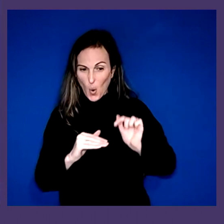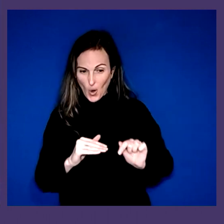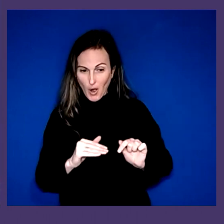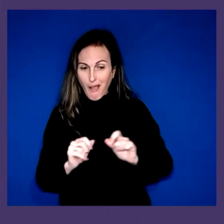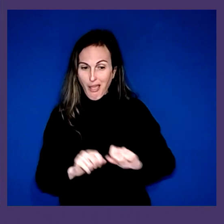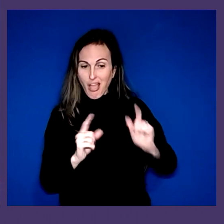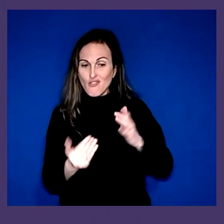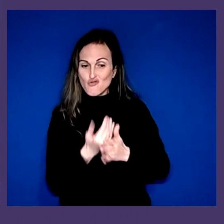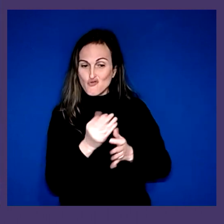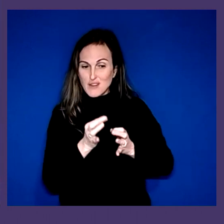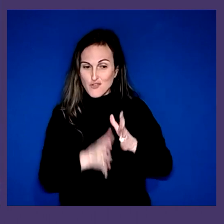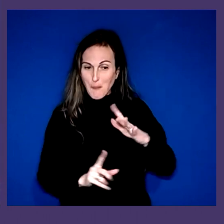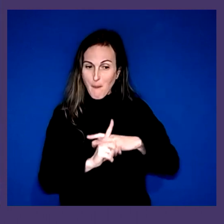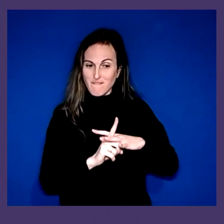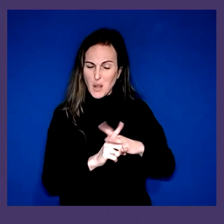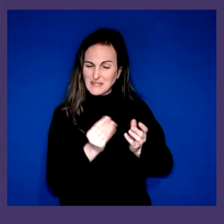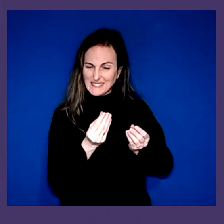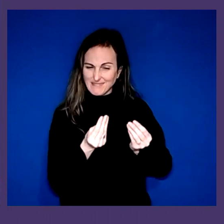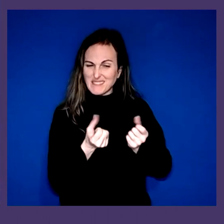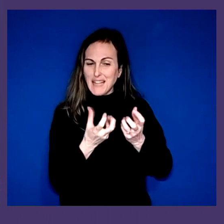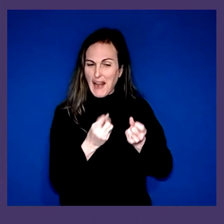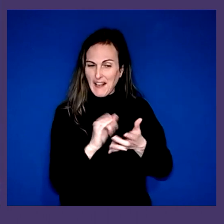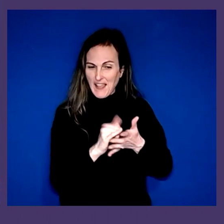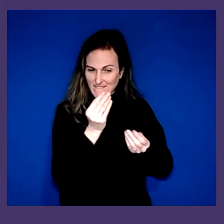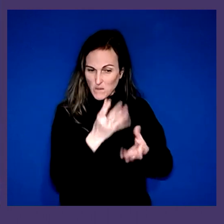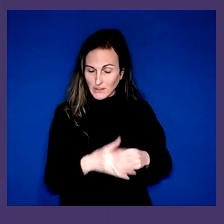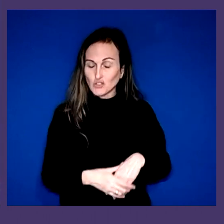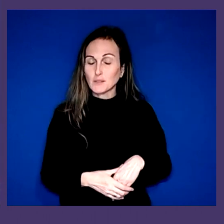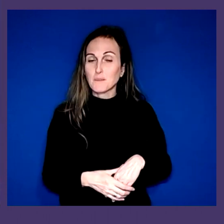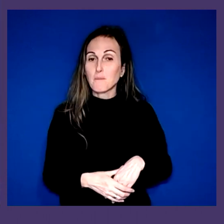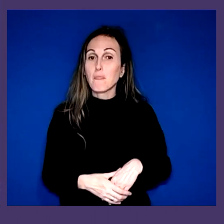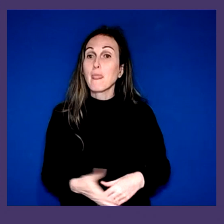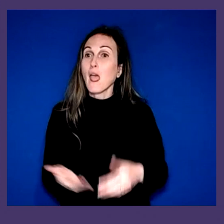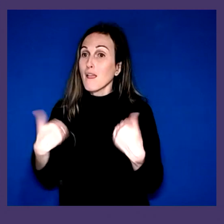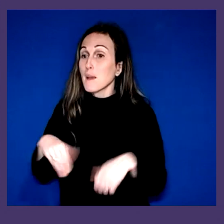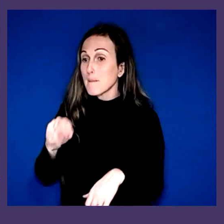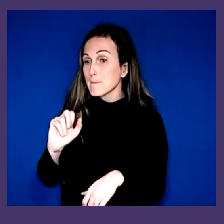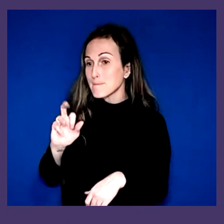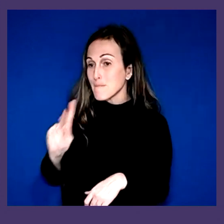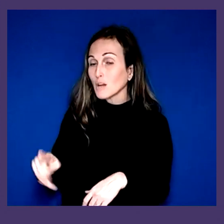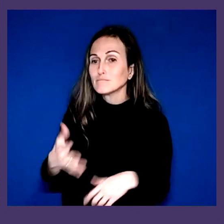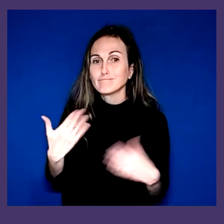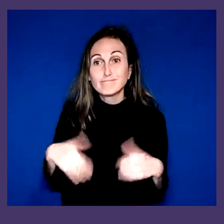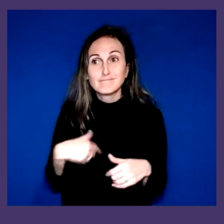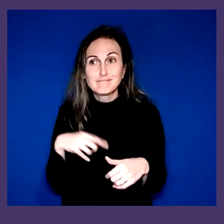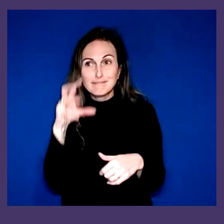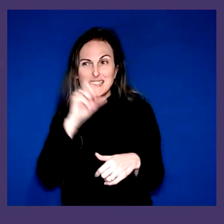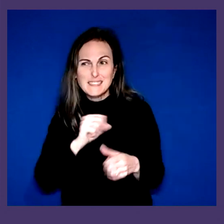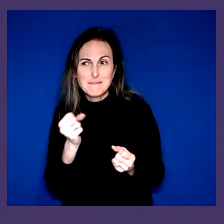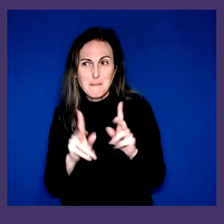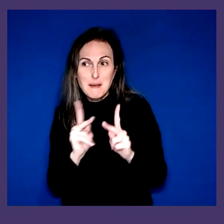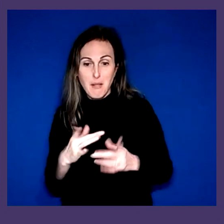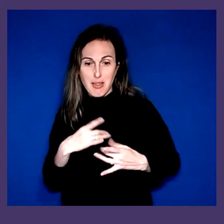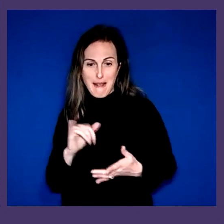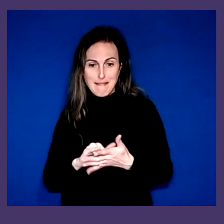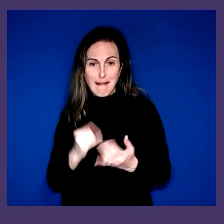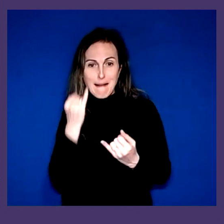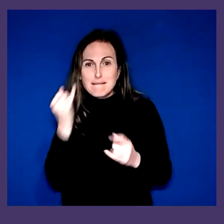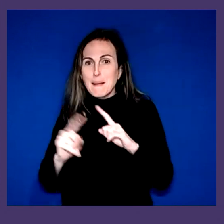What often happens when we show Signly is people like the idea, but our most frequently asked question is, "Well, surely deaf people can